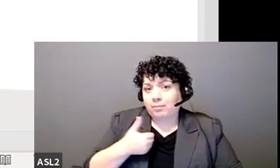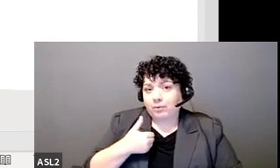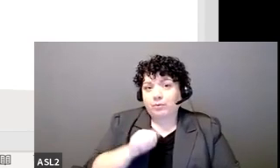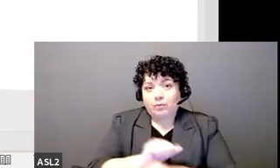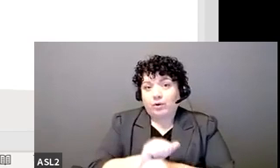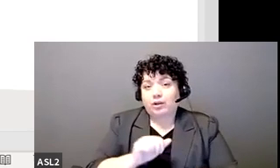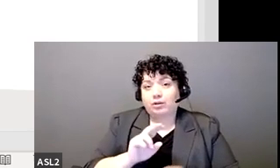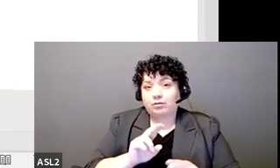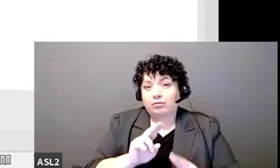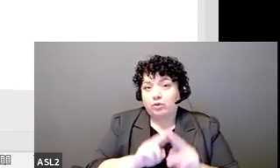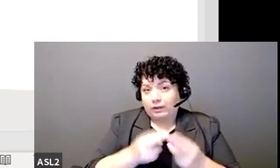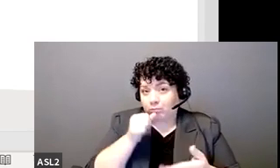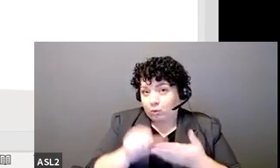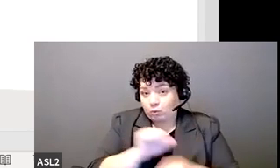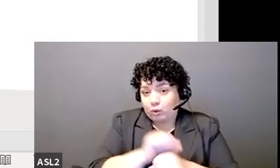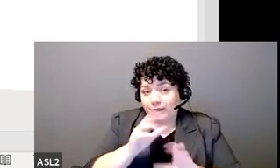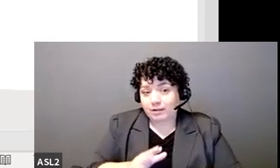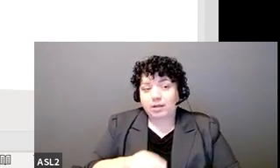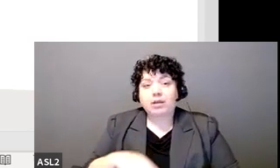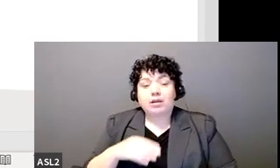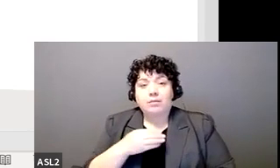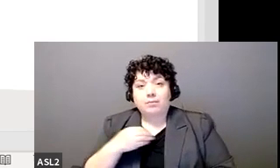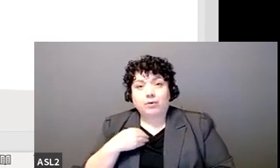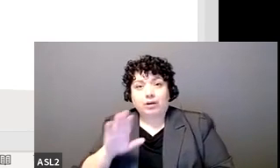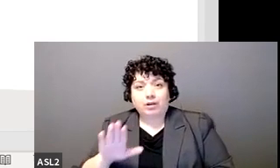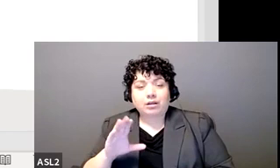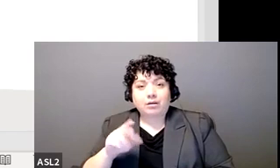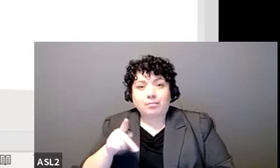Union of Postal Communications Employees or the Public Service Alliance of Canada